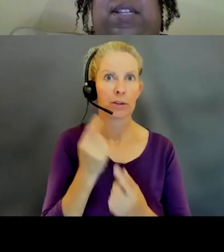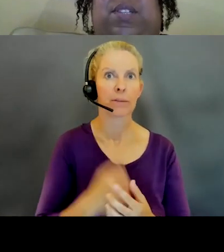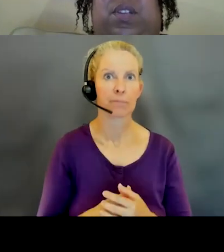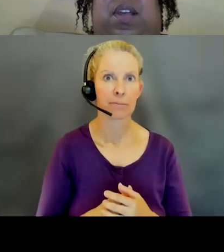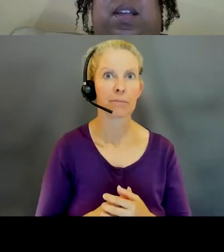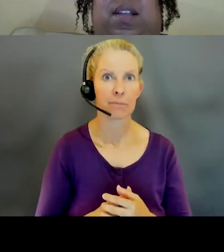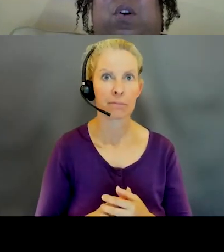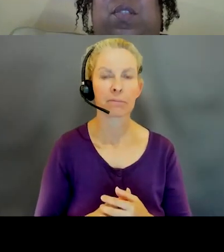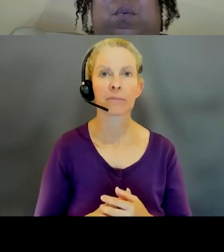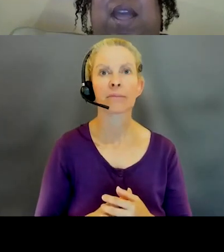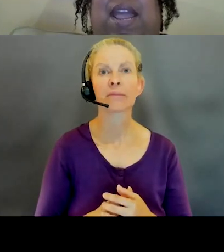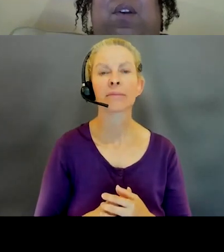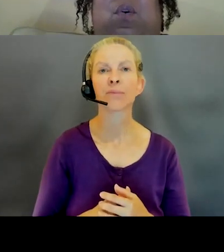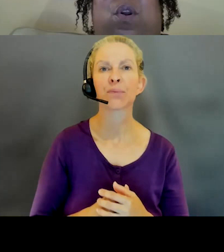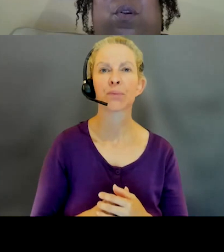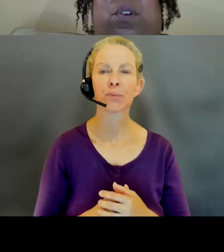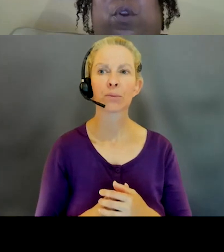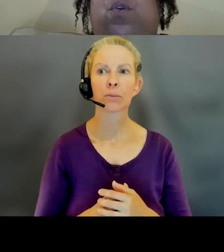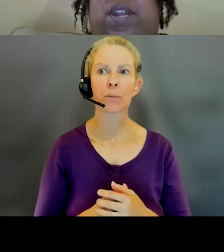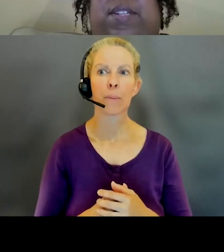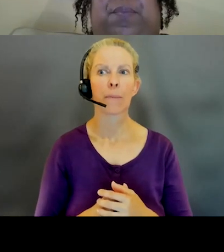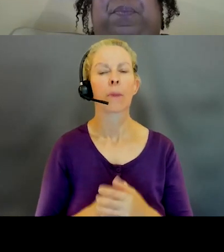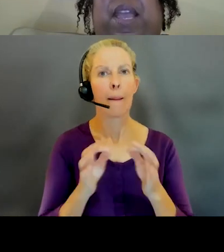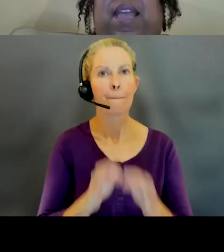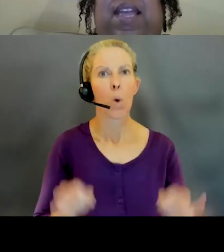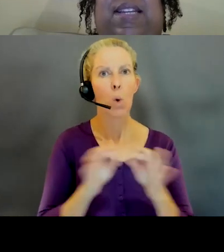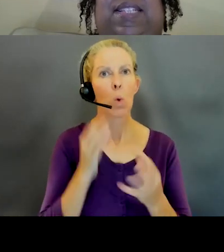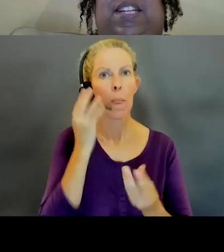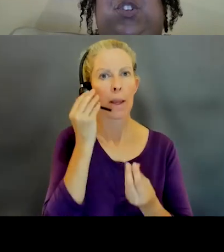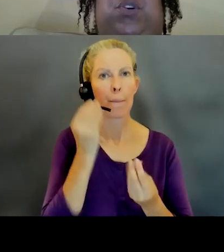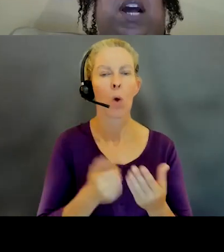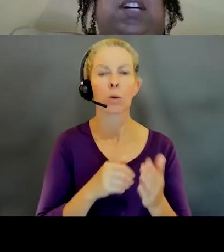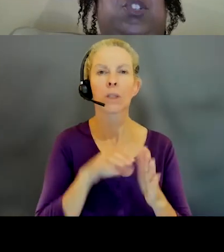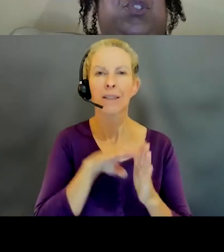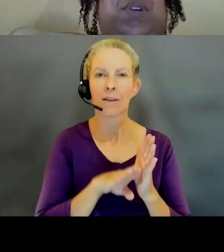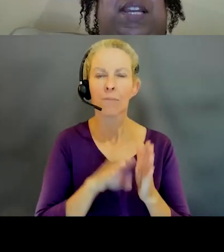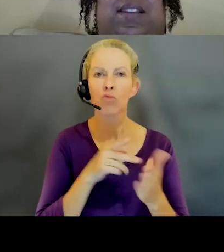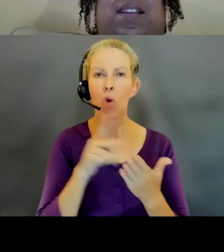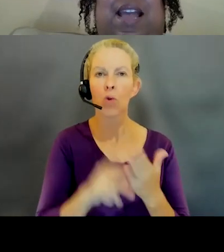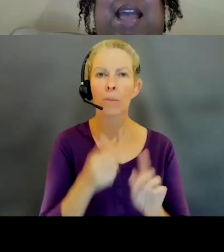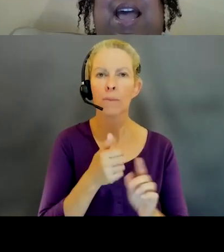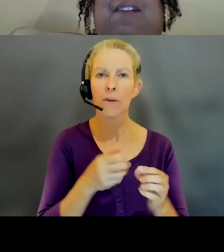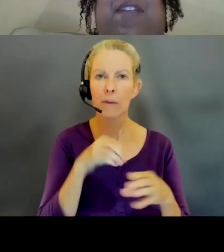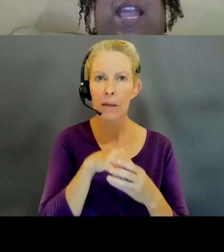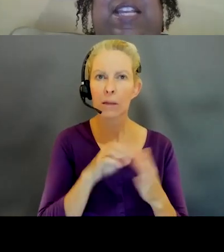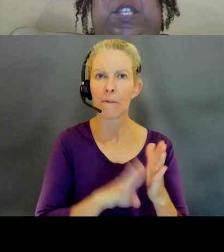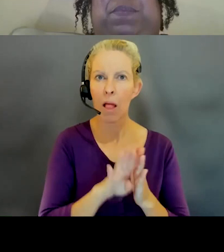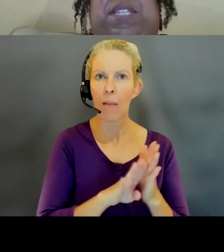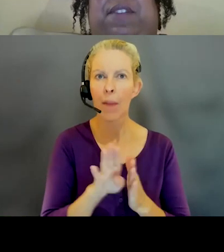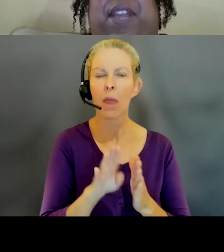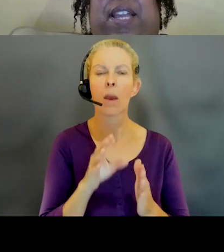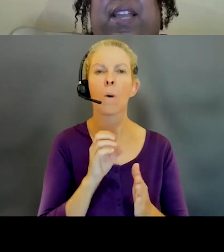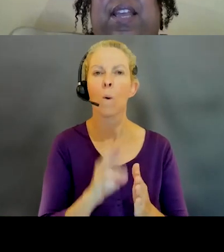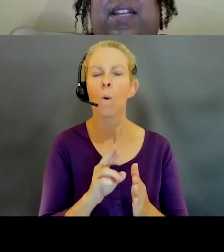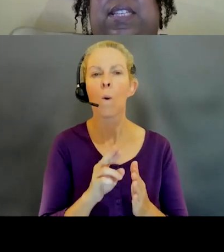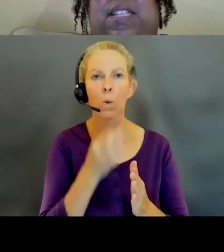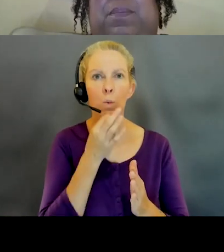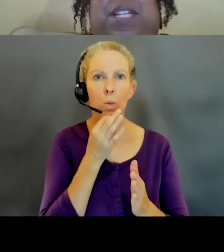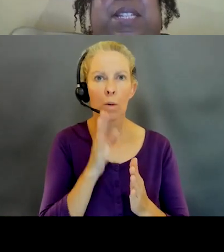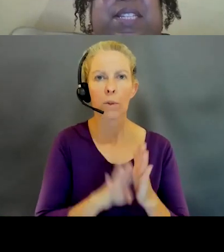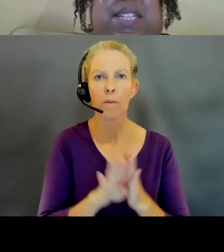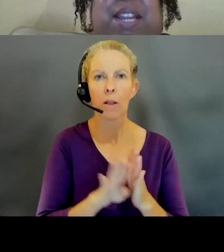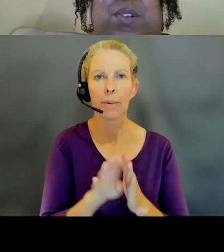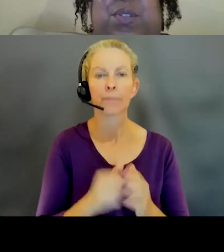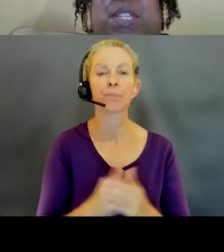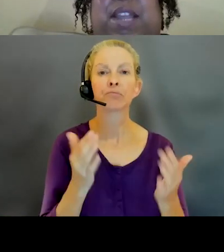it is on the way or current. Does your country have any specific accessibility standards that